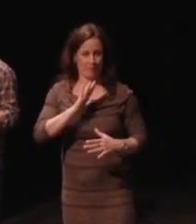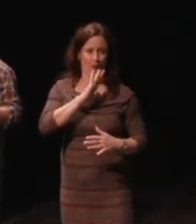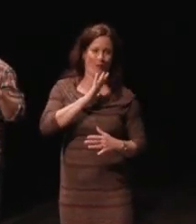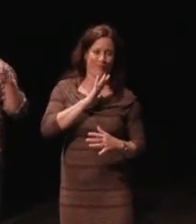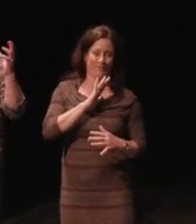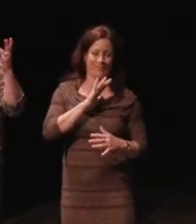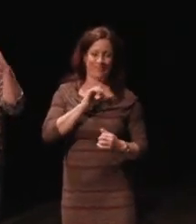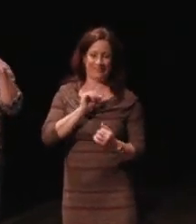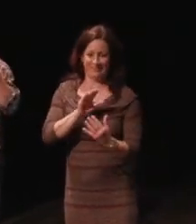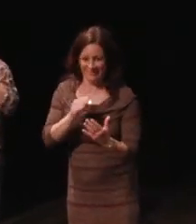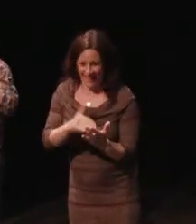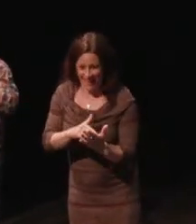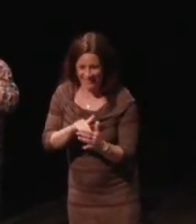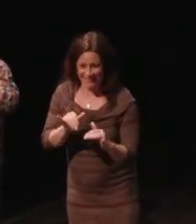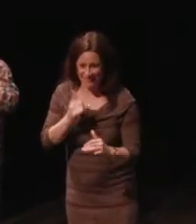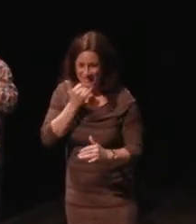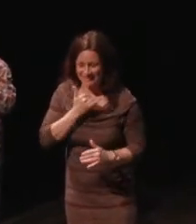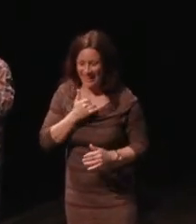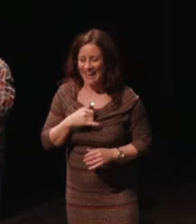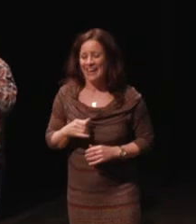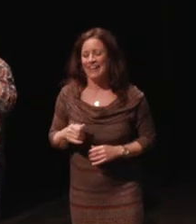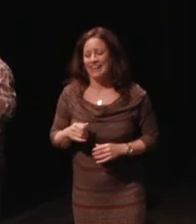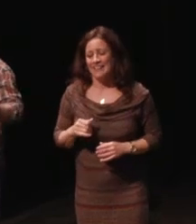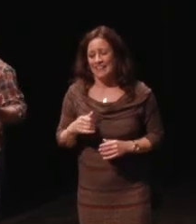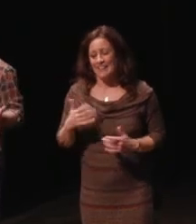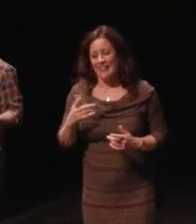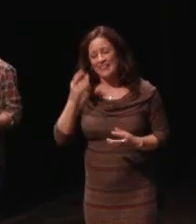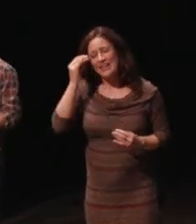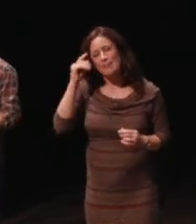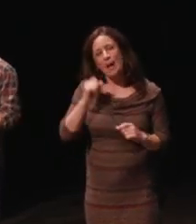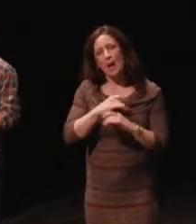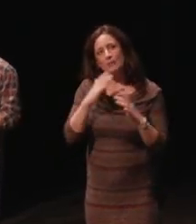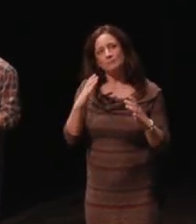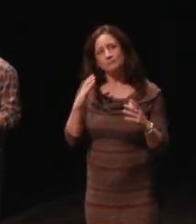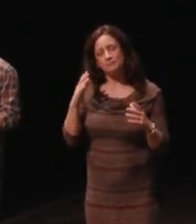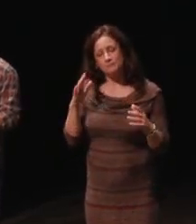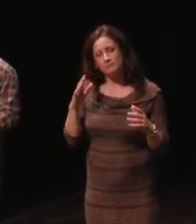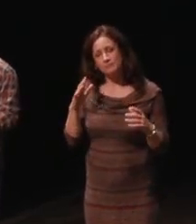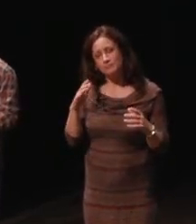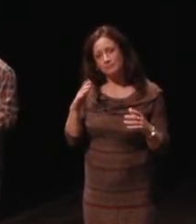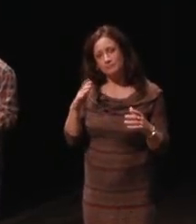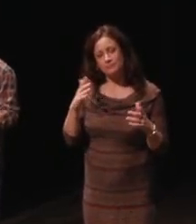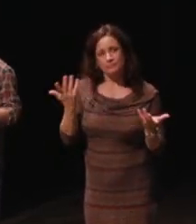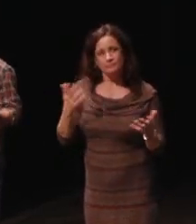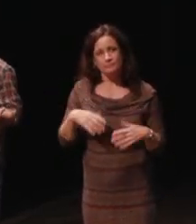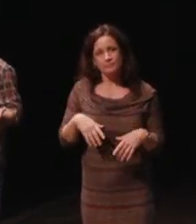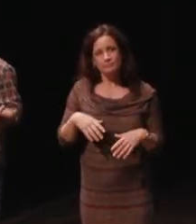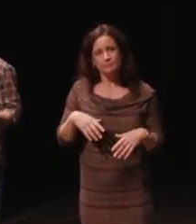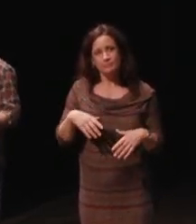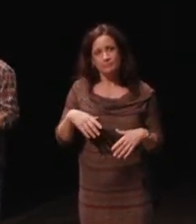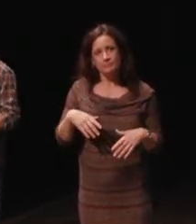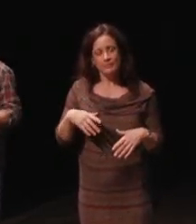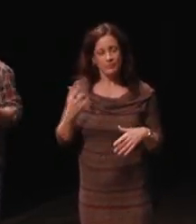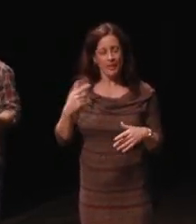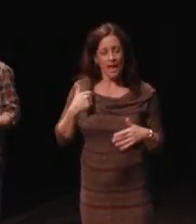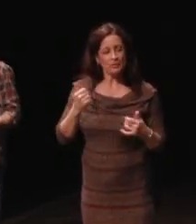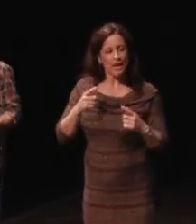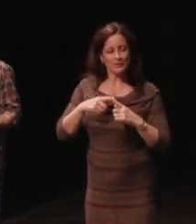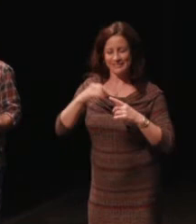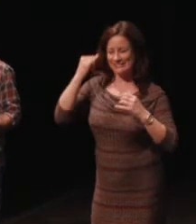Again, thinking about an imaginary, a person basically, or a particular need